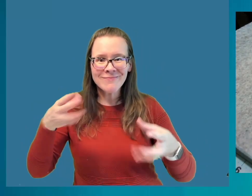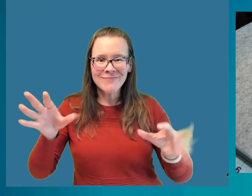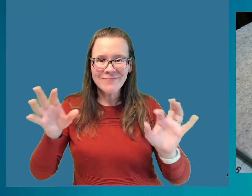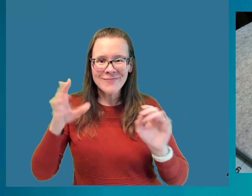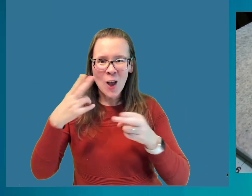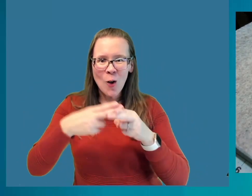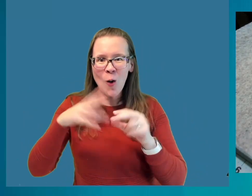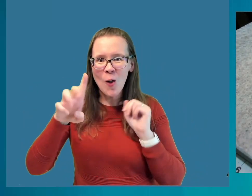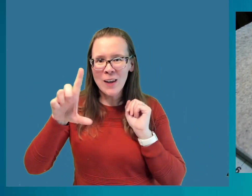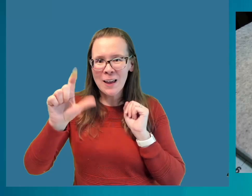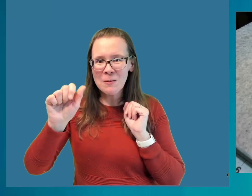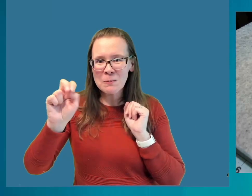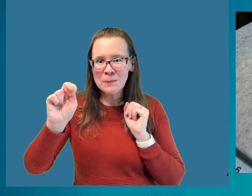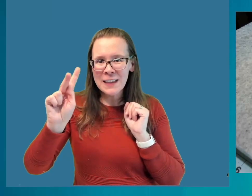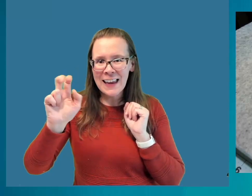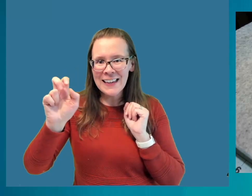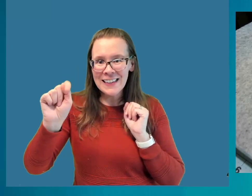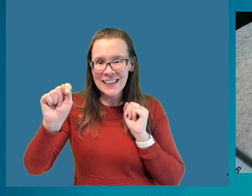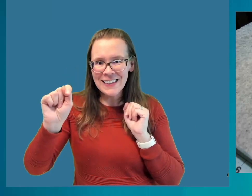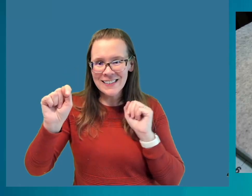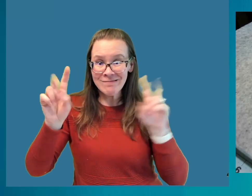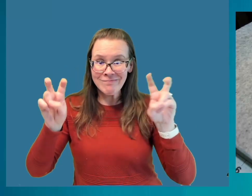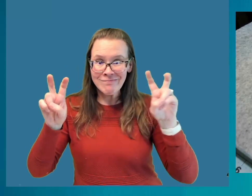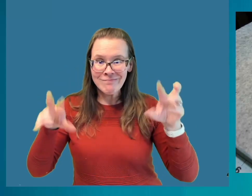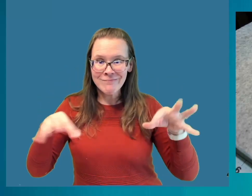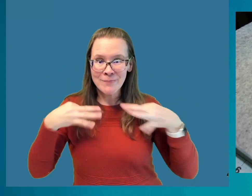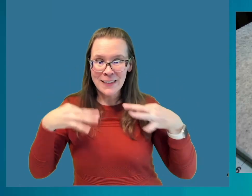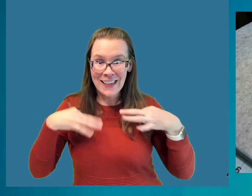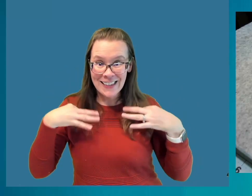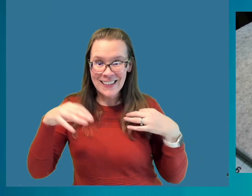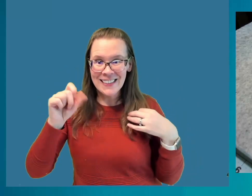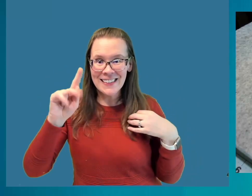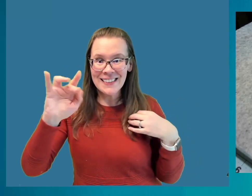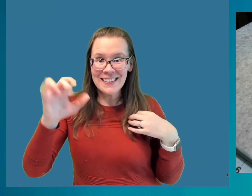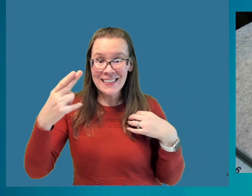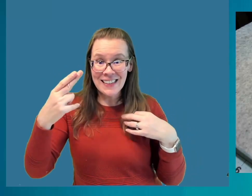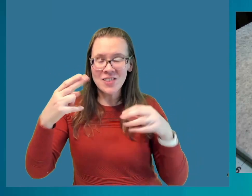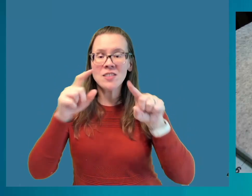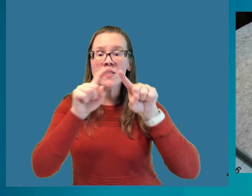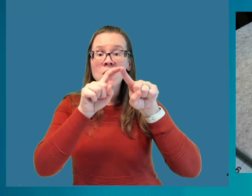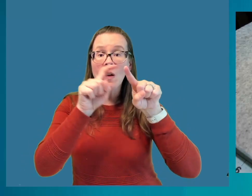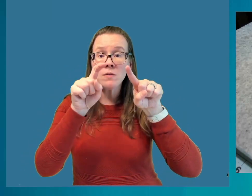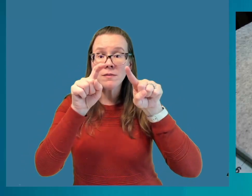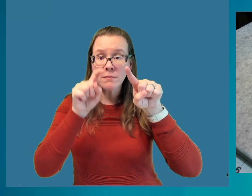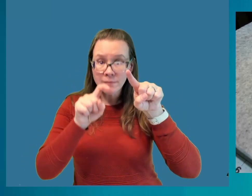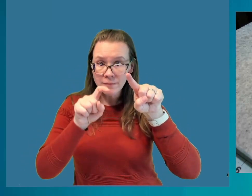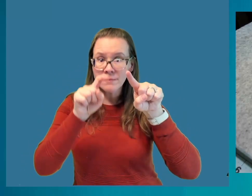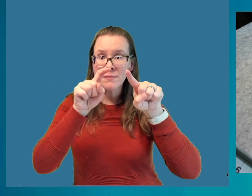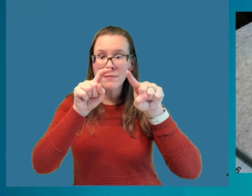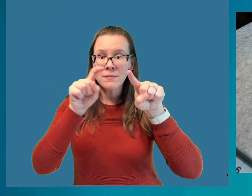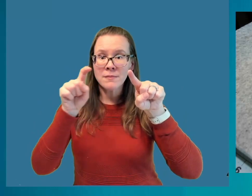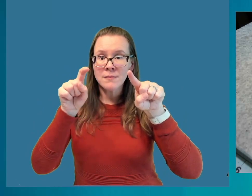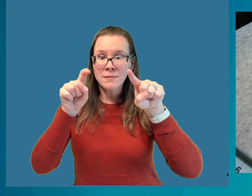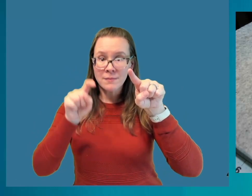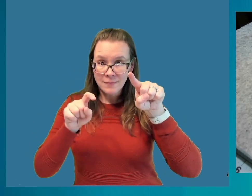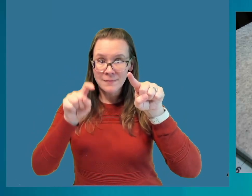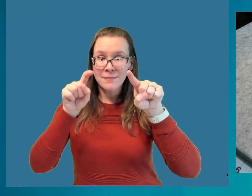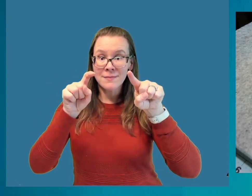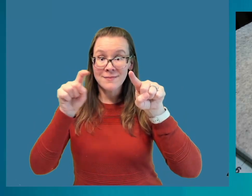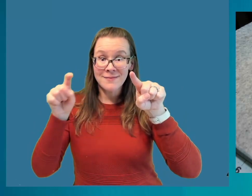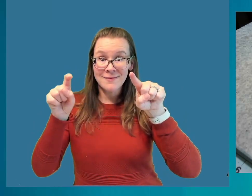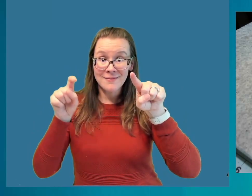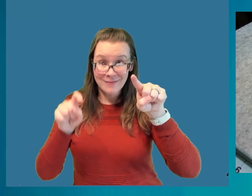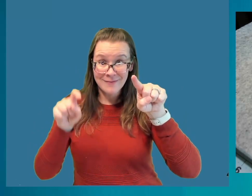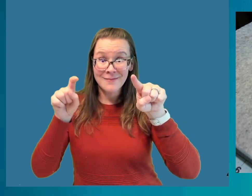applique stitches like a blanket stitch. And using that blanket stitch, um, will create a